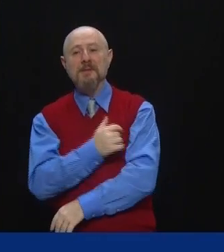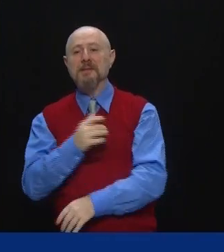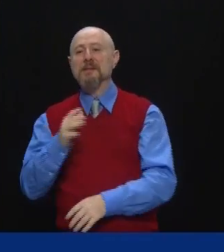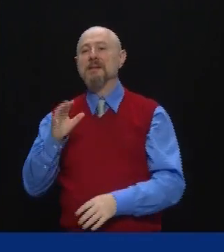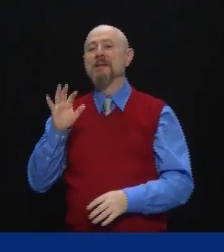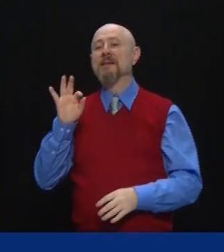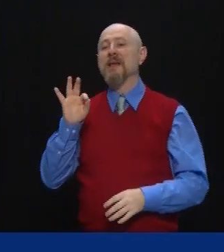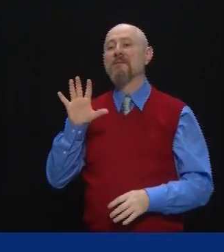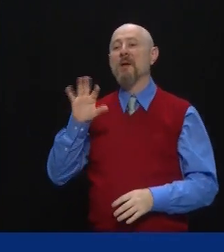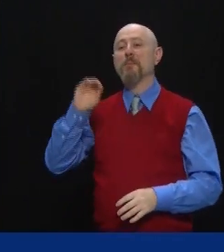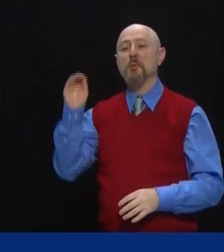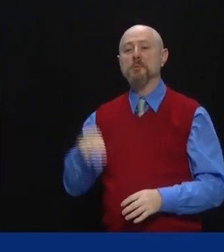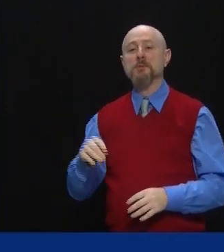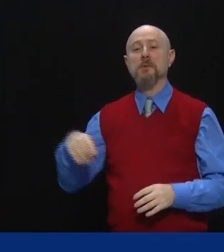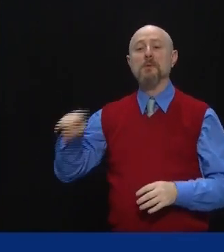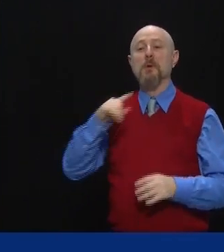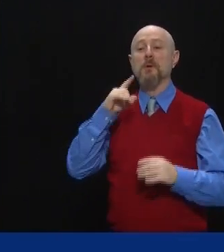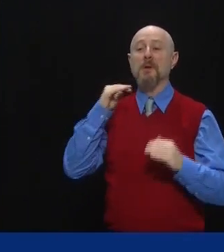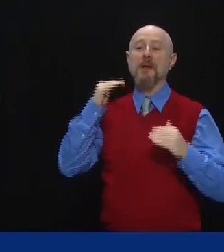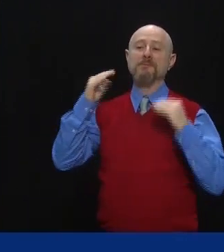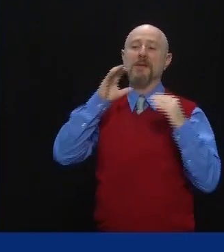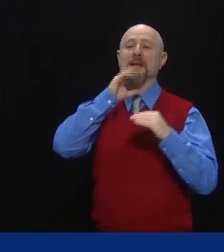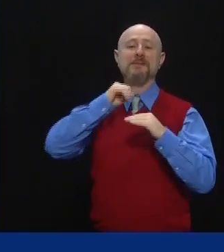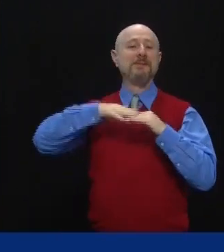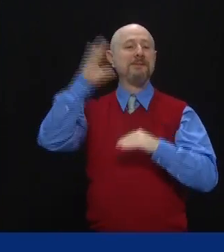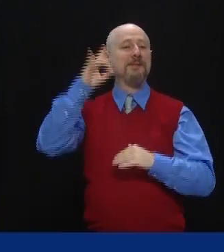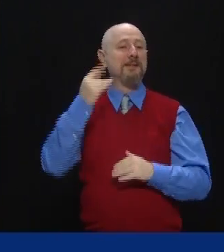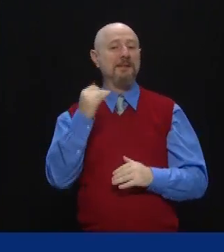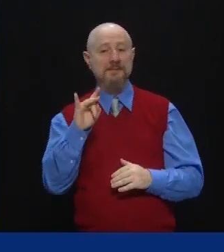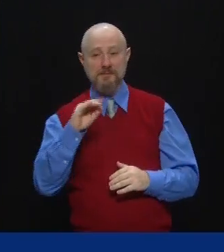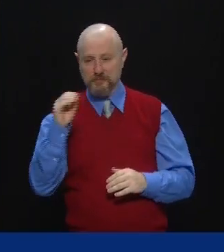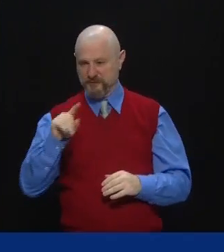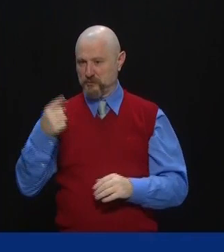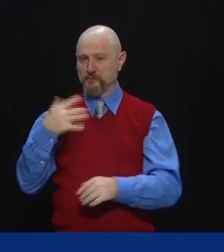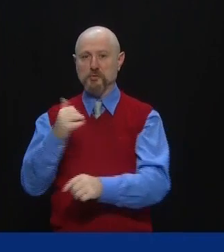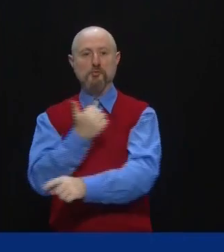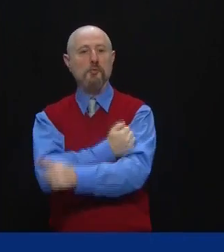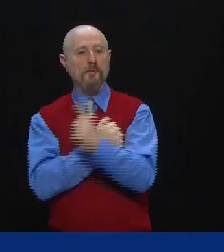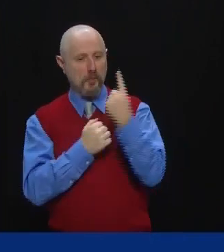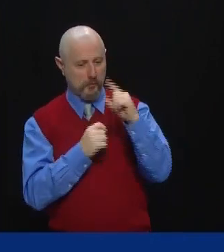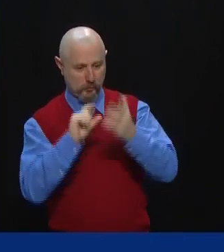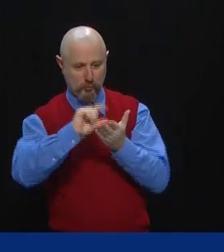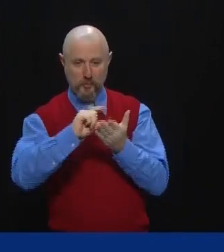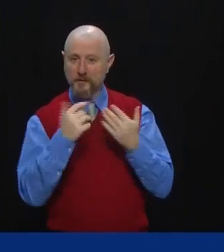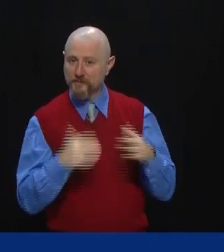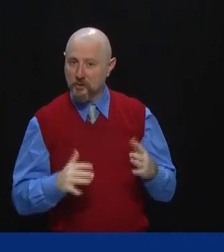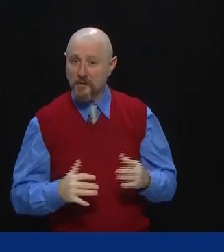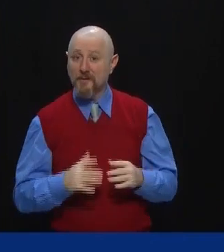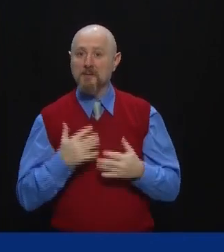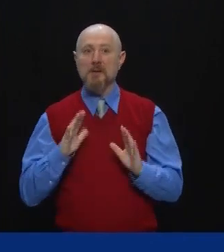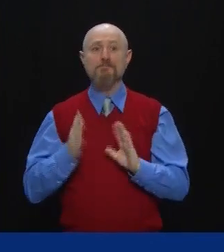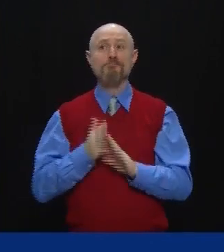WE HAVE A VERY HIGH NUMBER OF INDIVIDUALS TOO GOT THE FIRST DOSE. ONE OF THE HIGHEST IN THE COUNTRY. 95% OF ADULTS OVER 18 HAVE HAD A